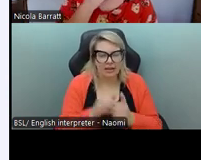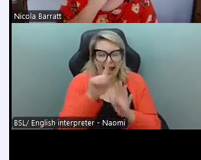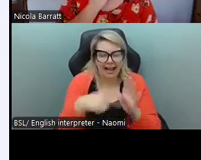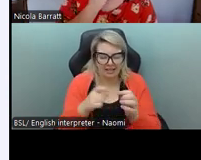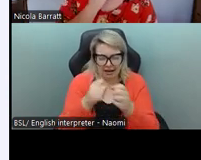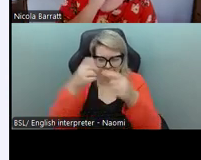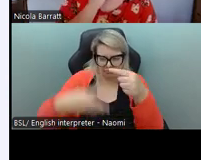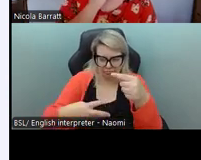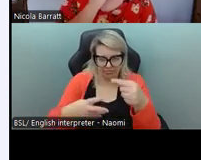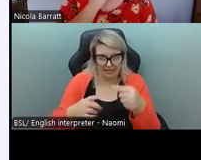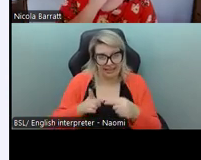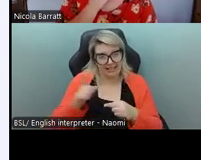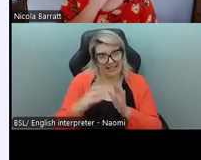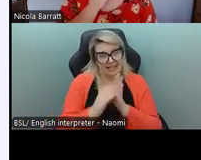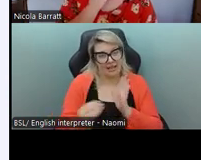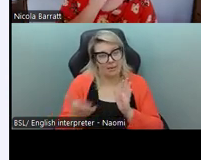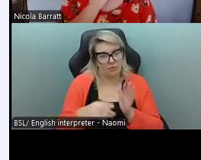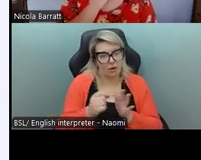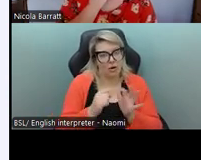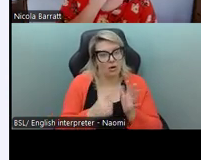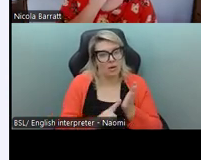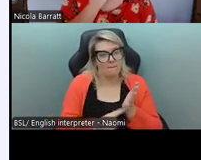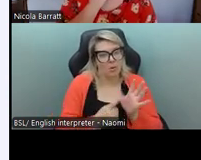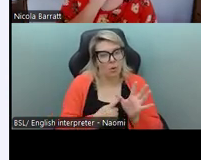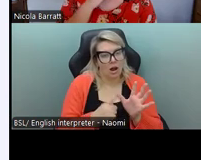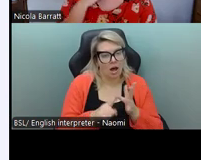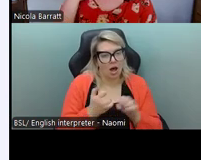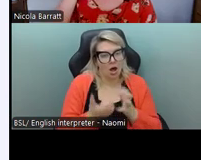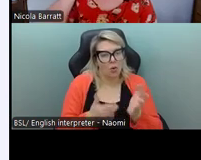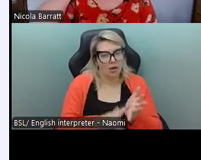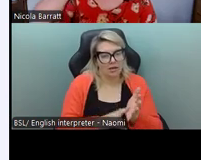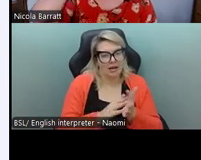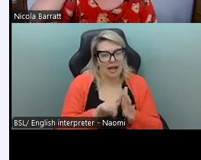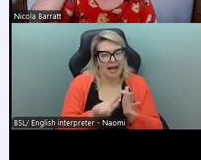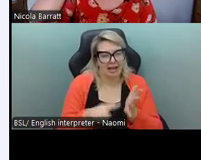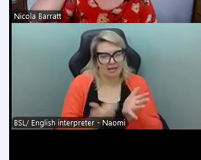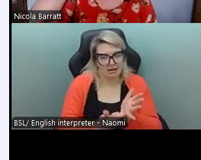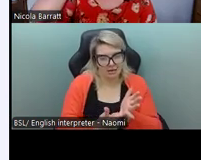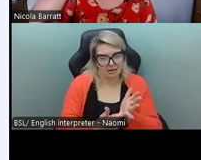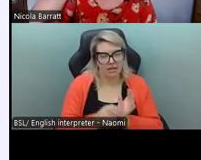This example is from Paula Ogun Hector, and she has copied in another artist